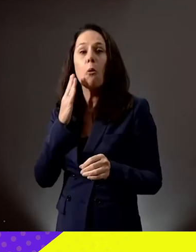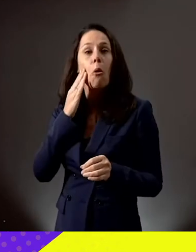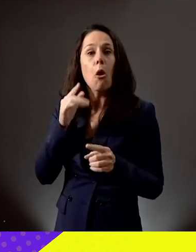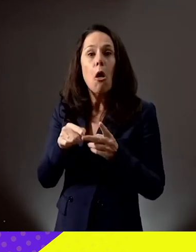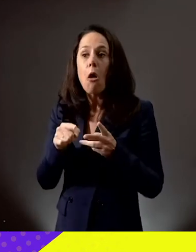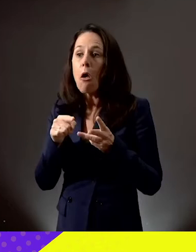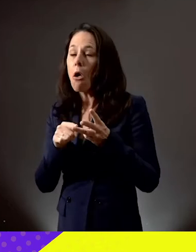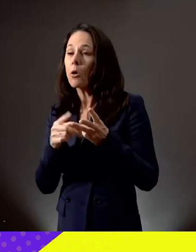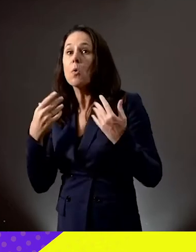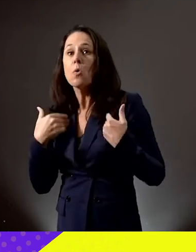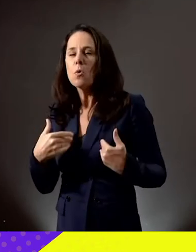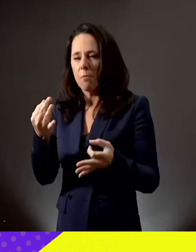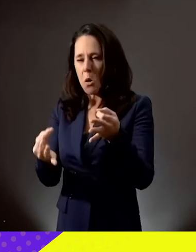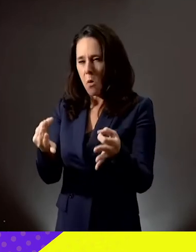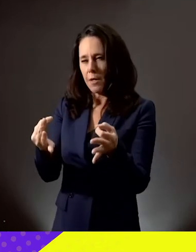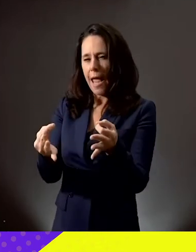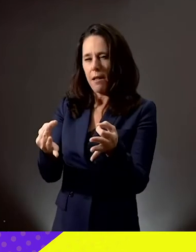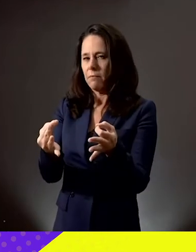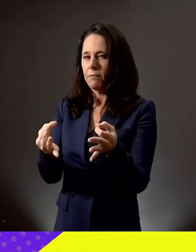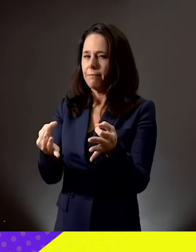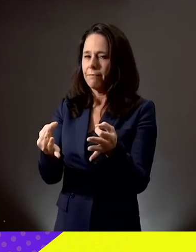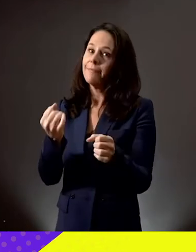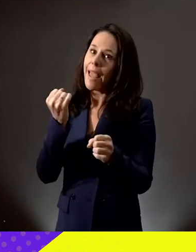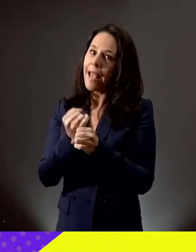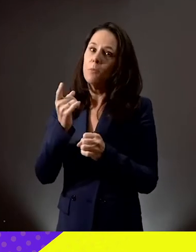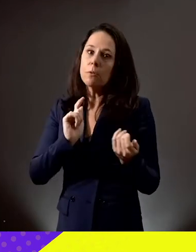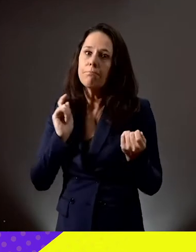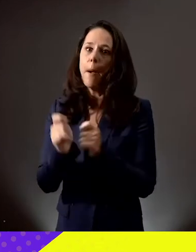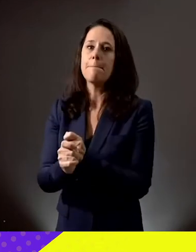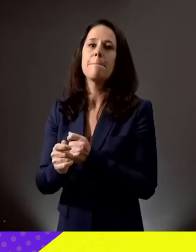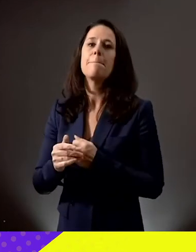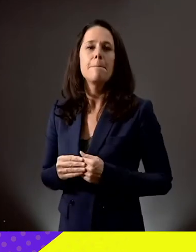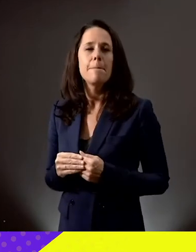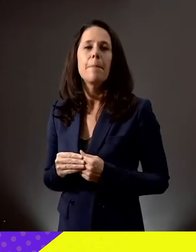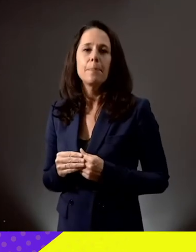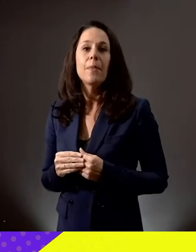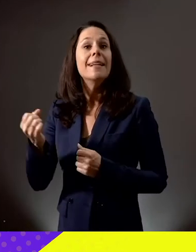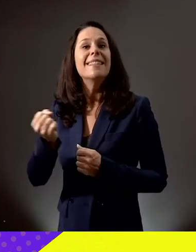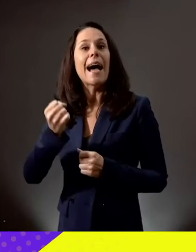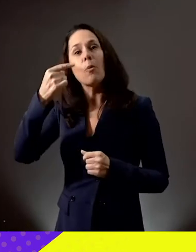So we really want to change that. We want to make talent visible.